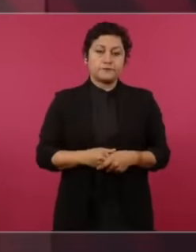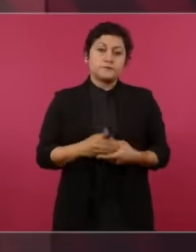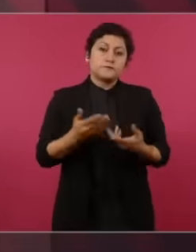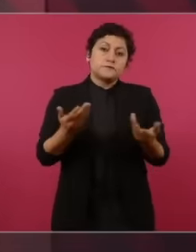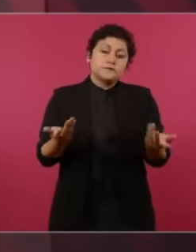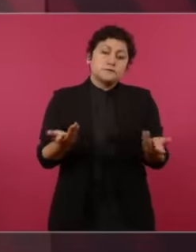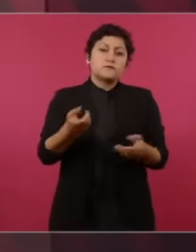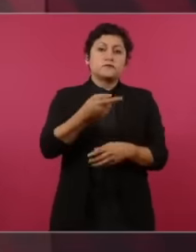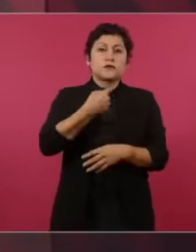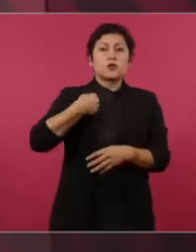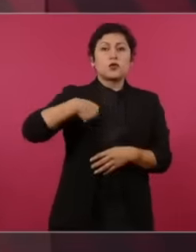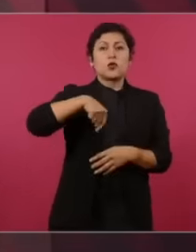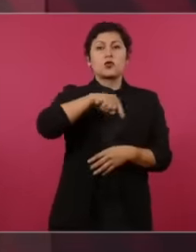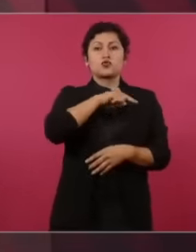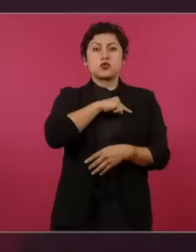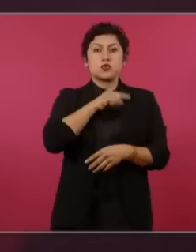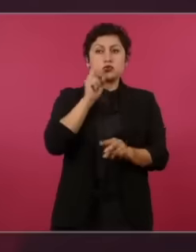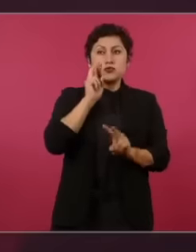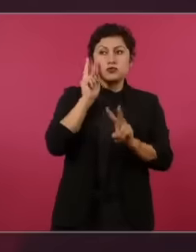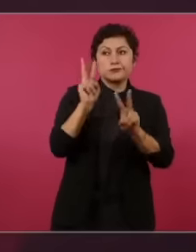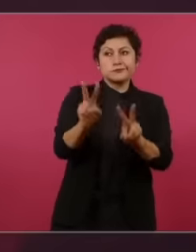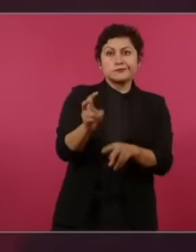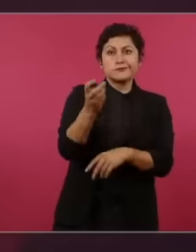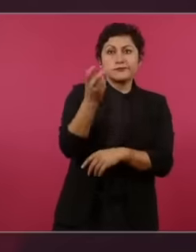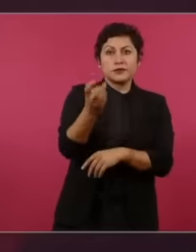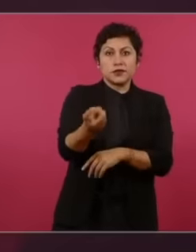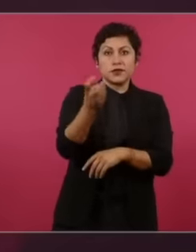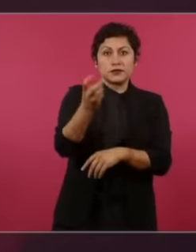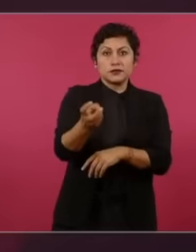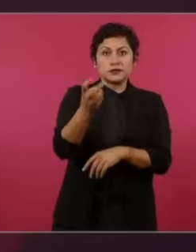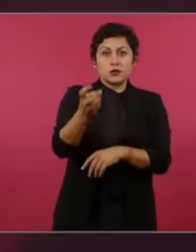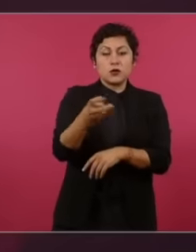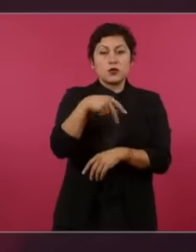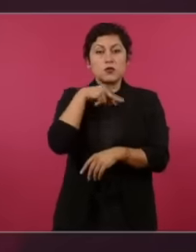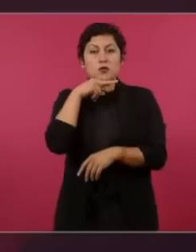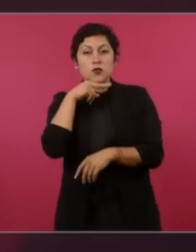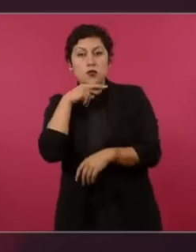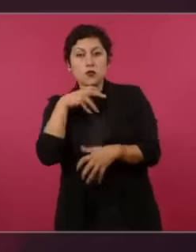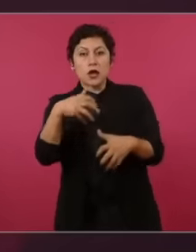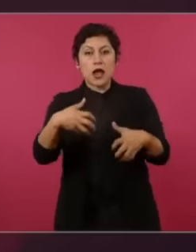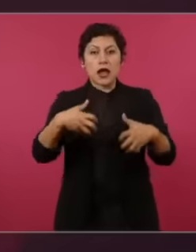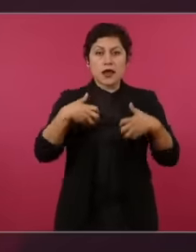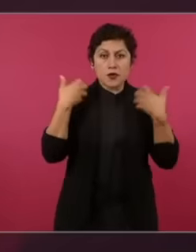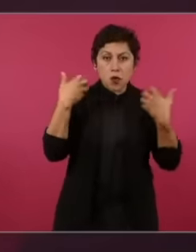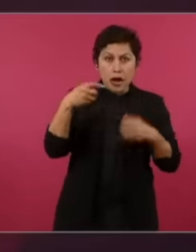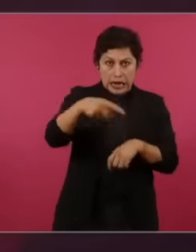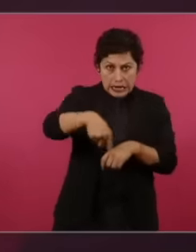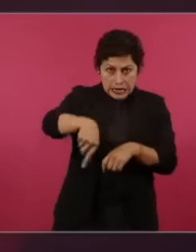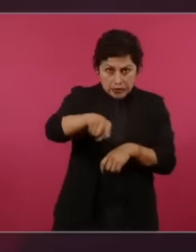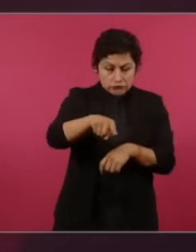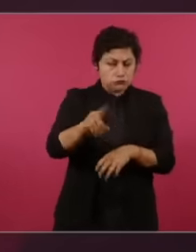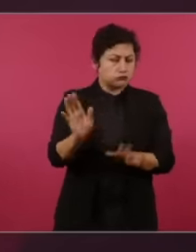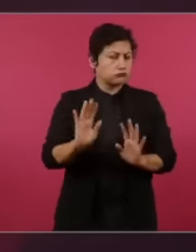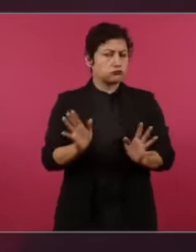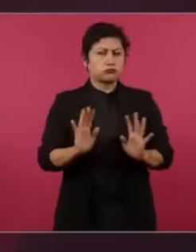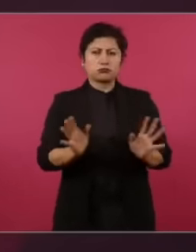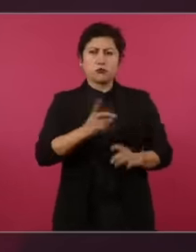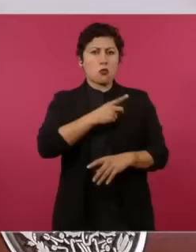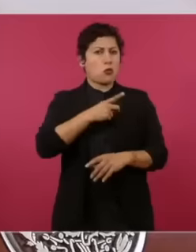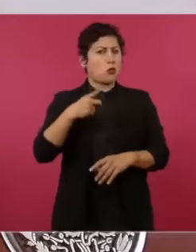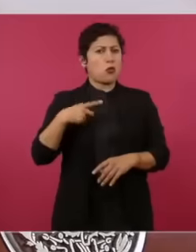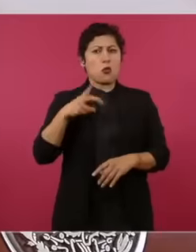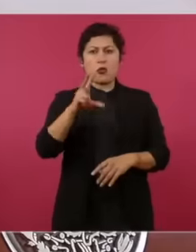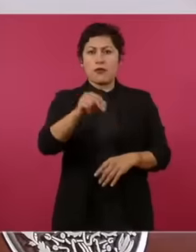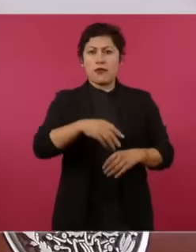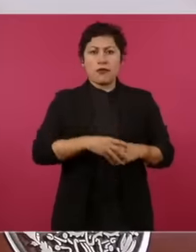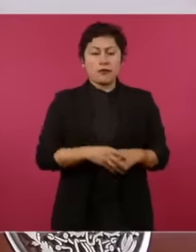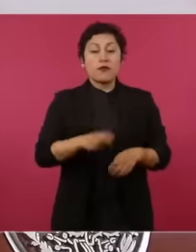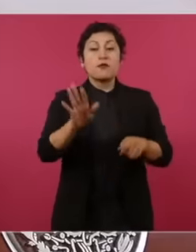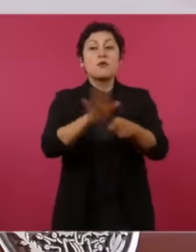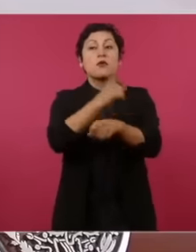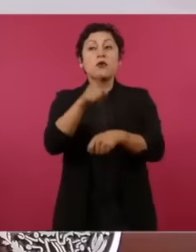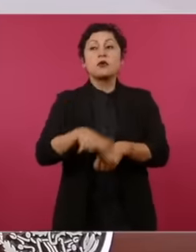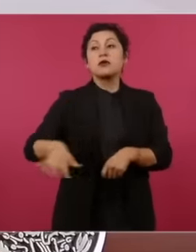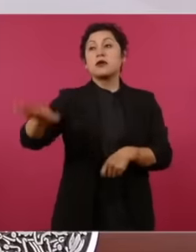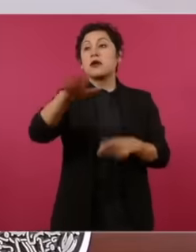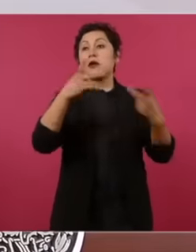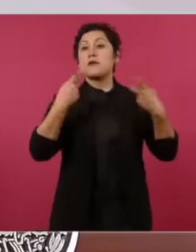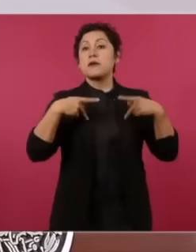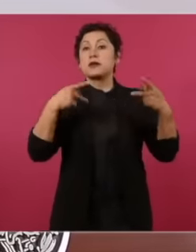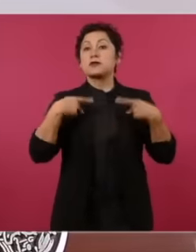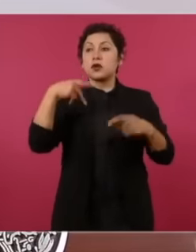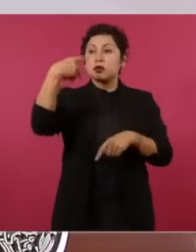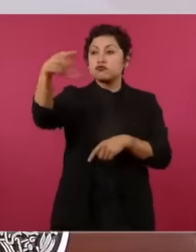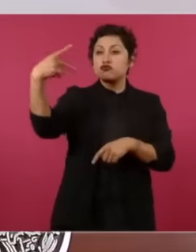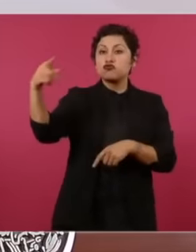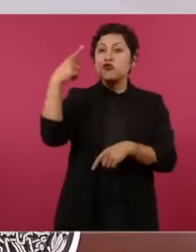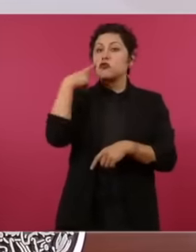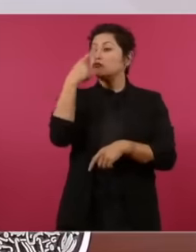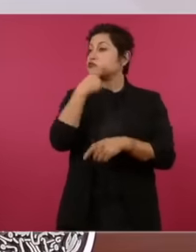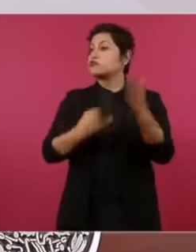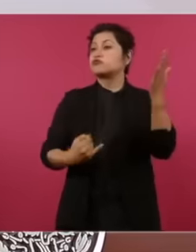the people are going to choose every time there is a problem like this, it is best to consult